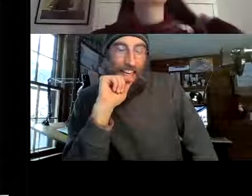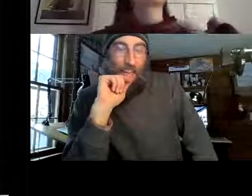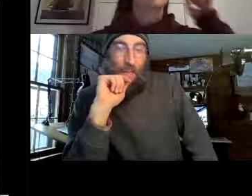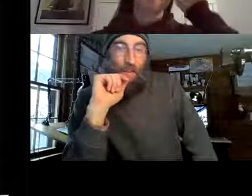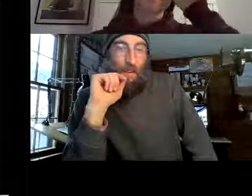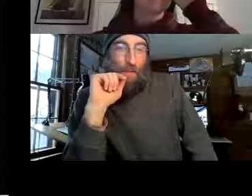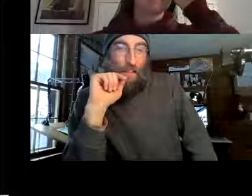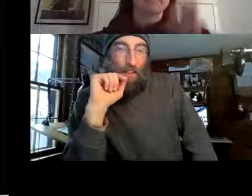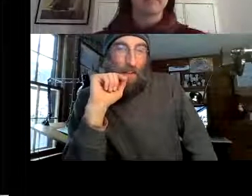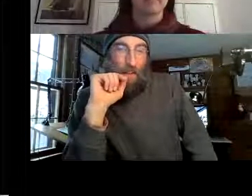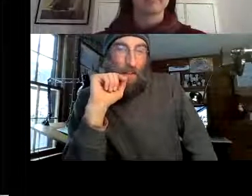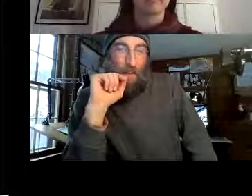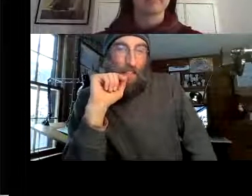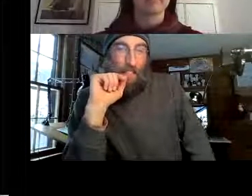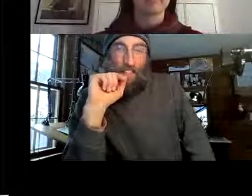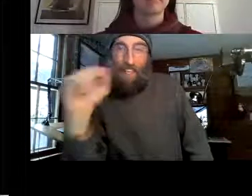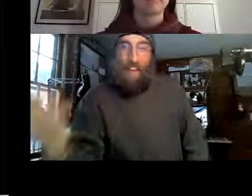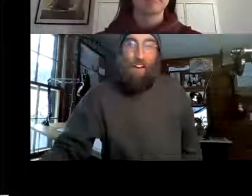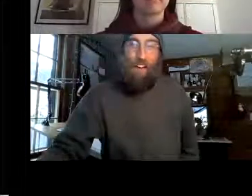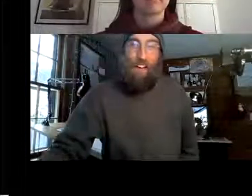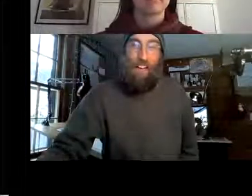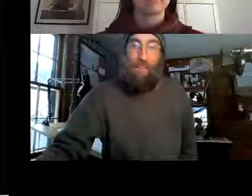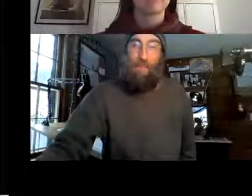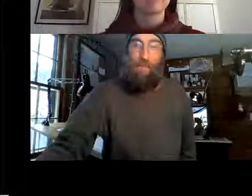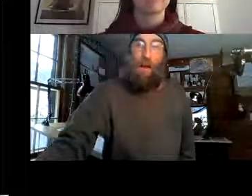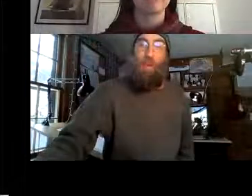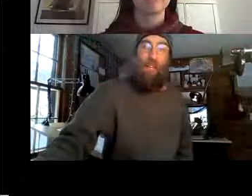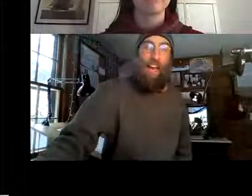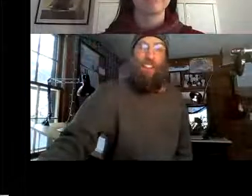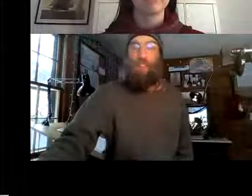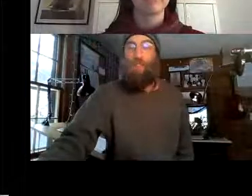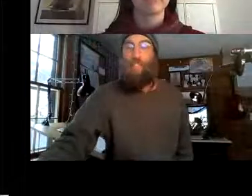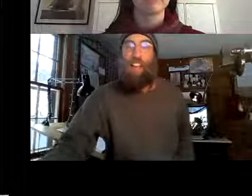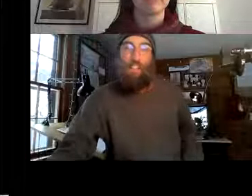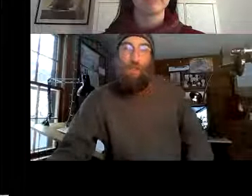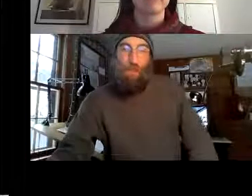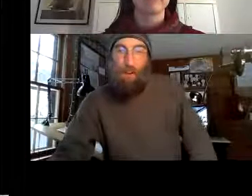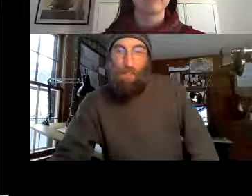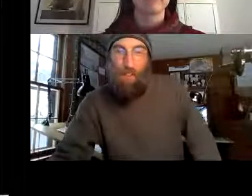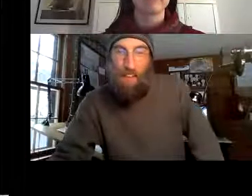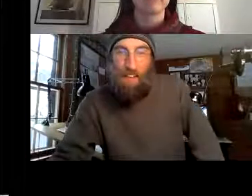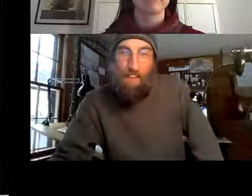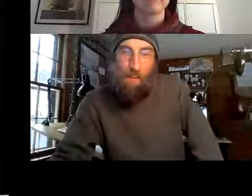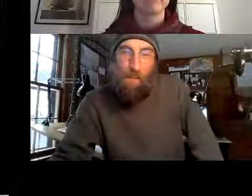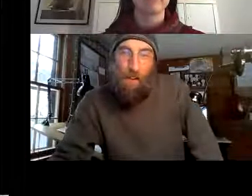they didn't agree with Freeman Colby politically at all, and probably and also criticized the war effort too,